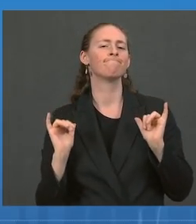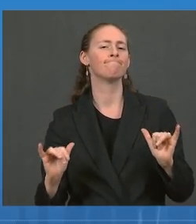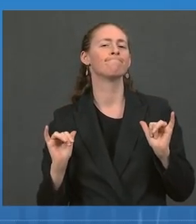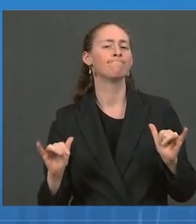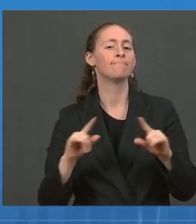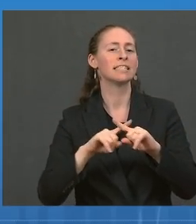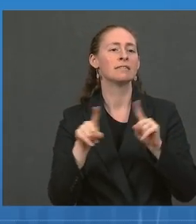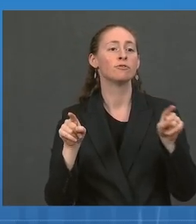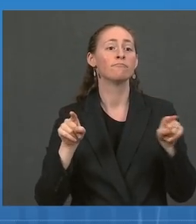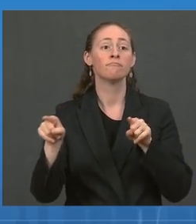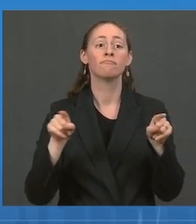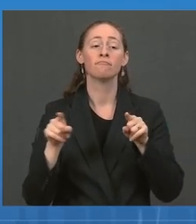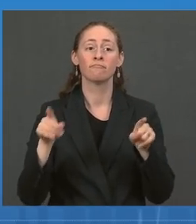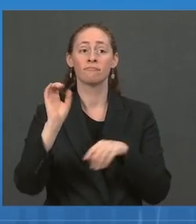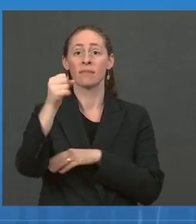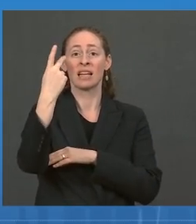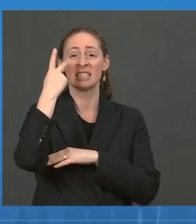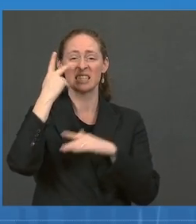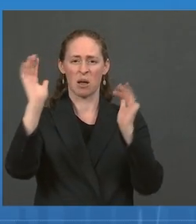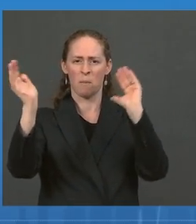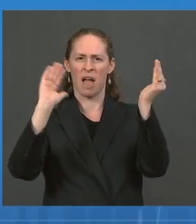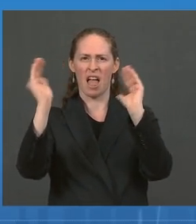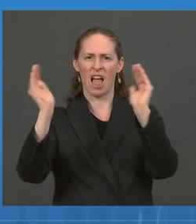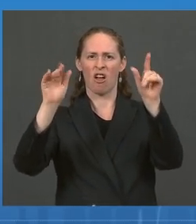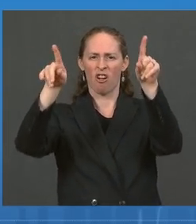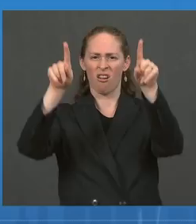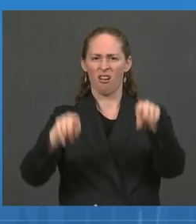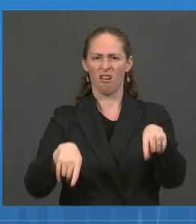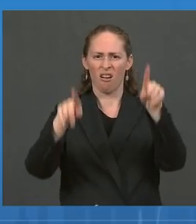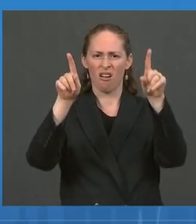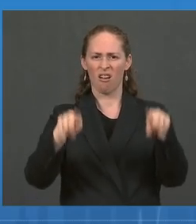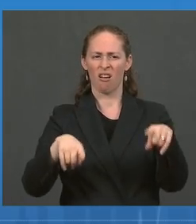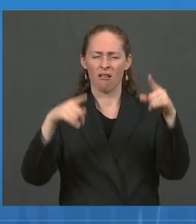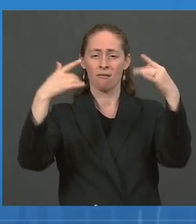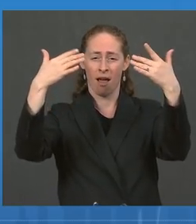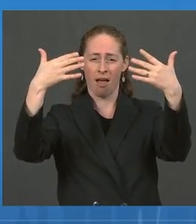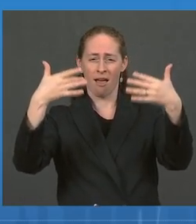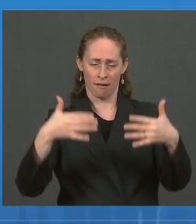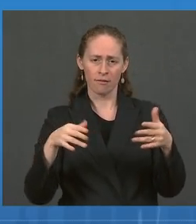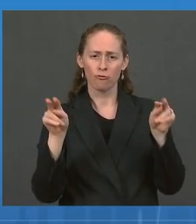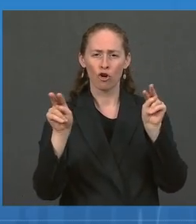and compare one against the other, in public health tools,